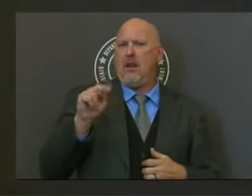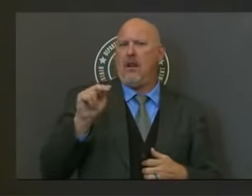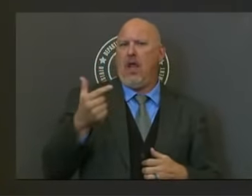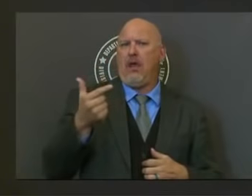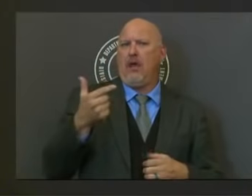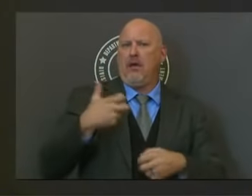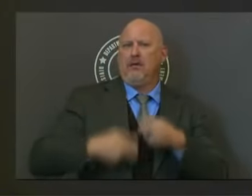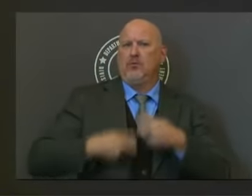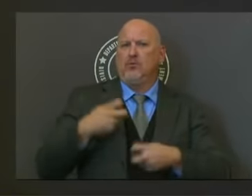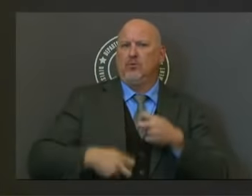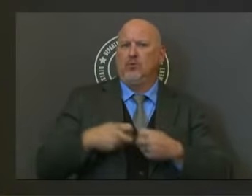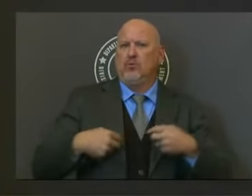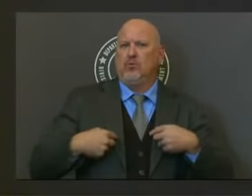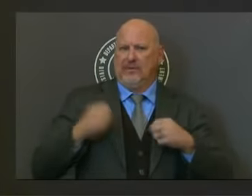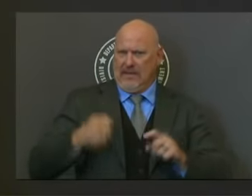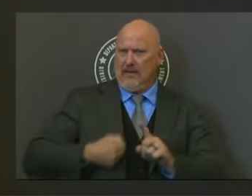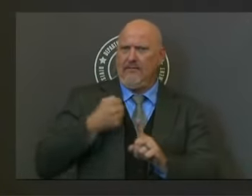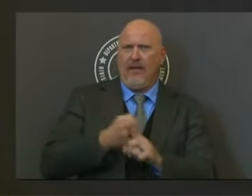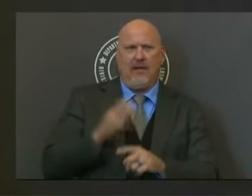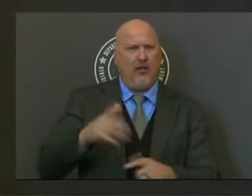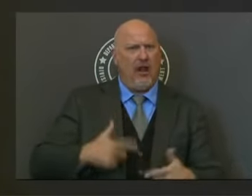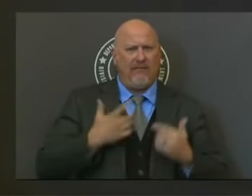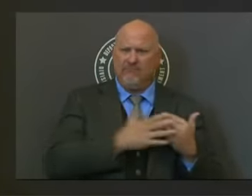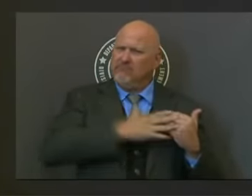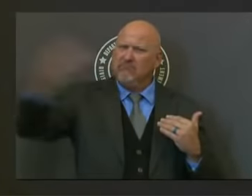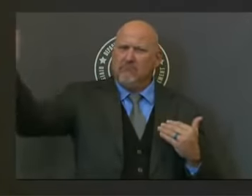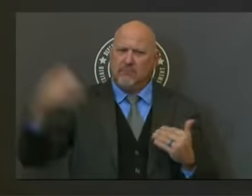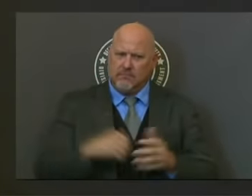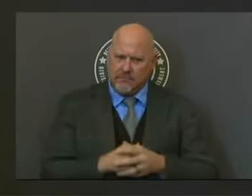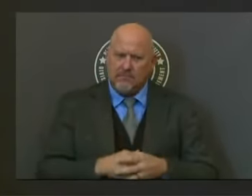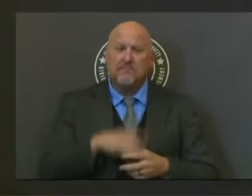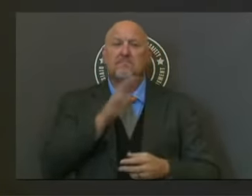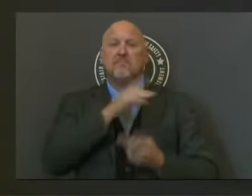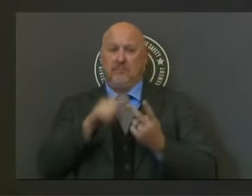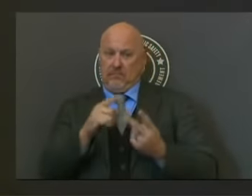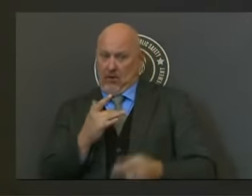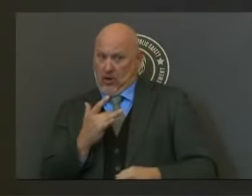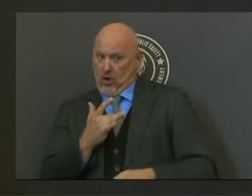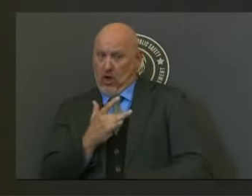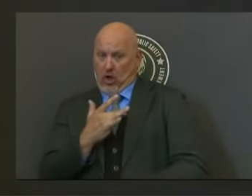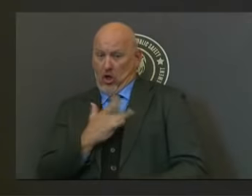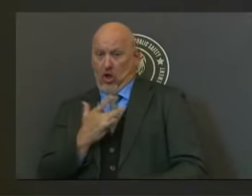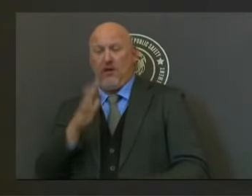myocarditis which is damage to the heart